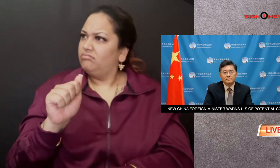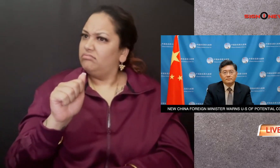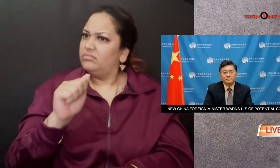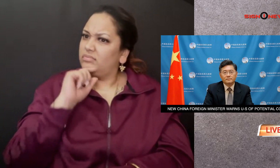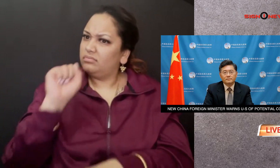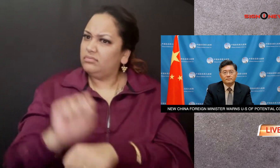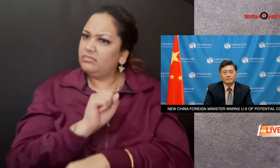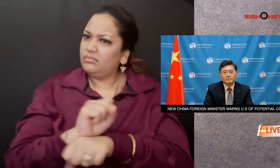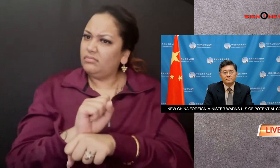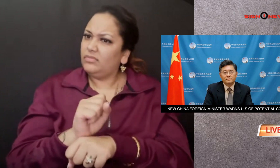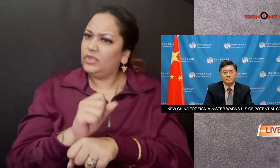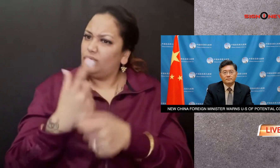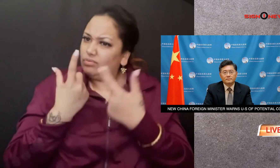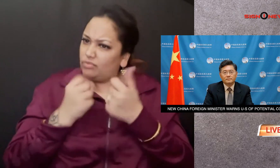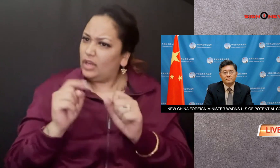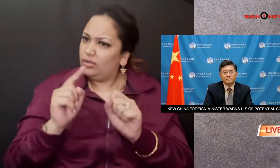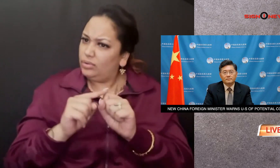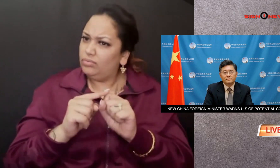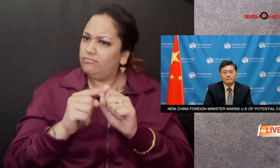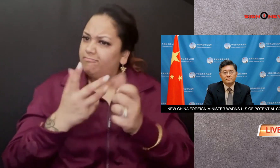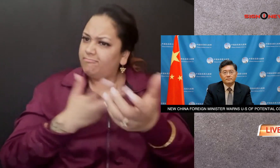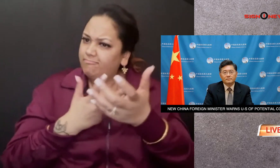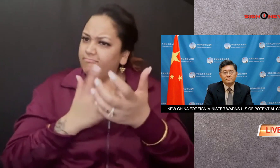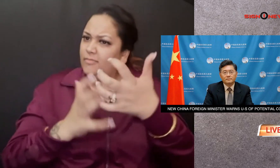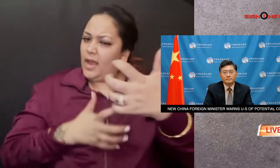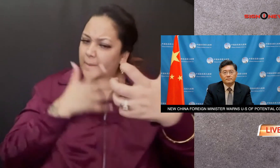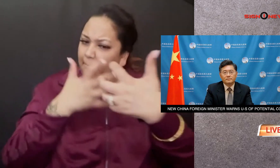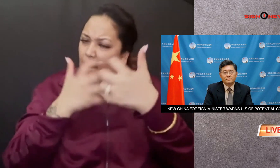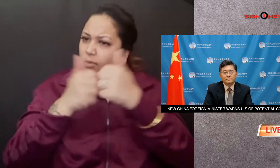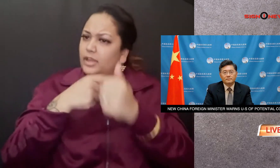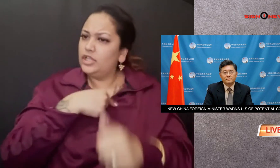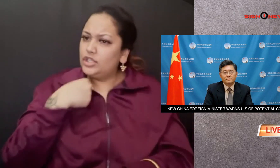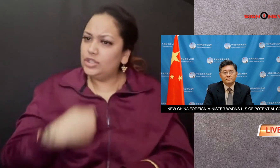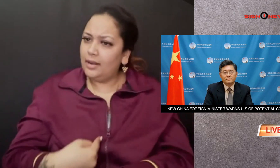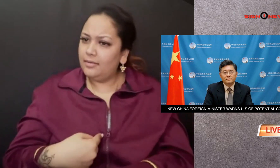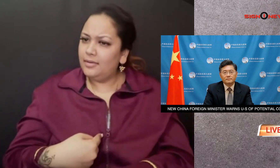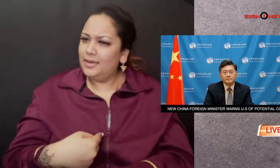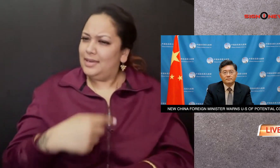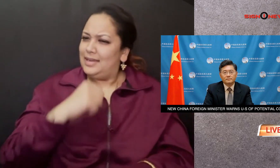claims it seeks to compete with China. But does not seek conflict.